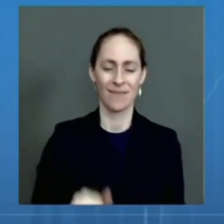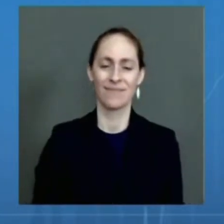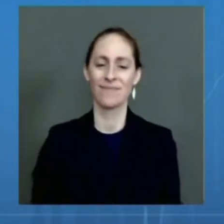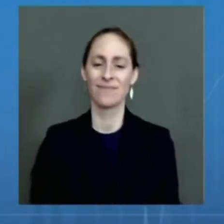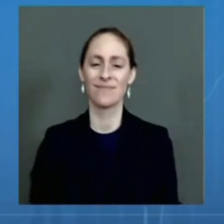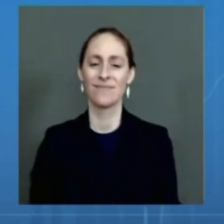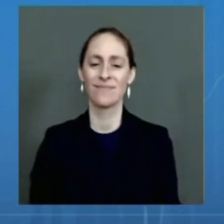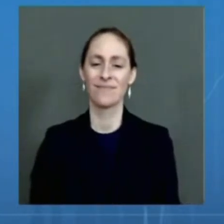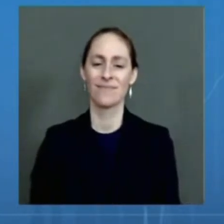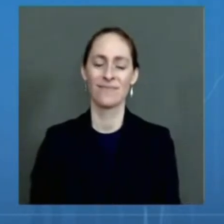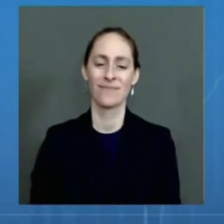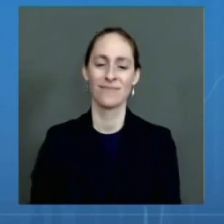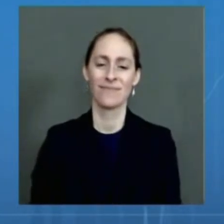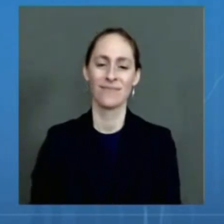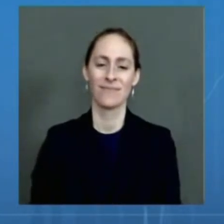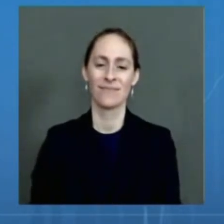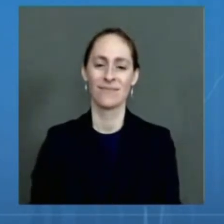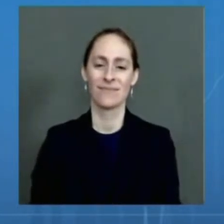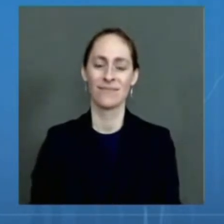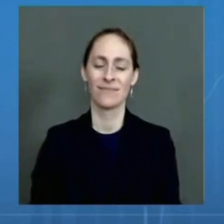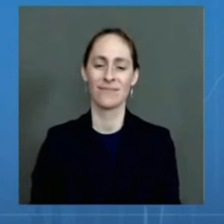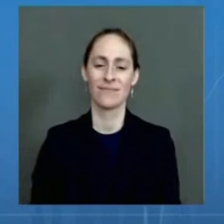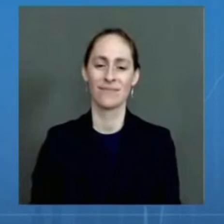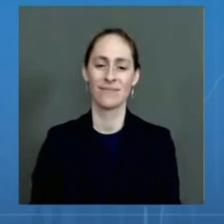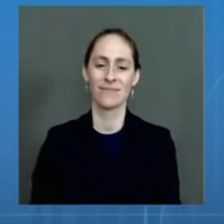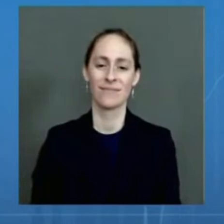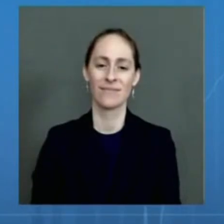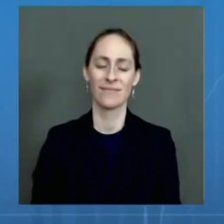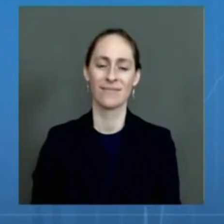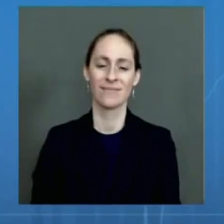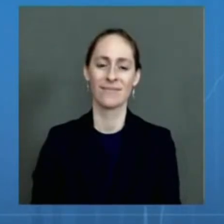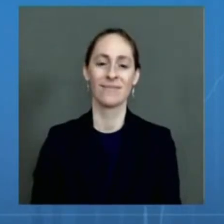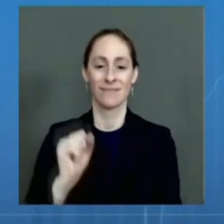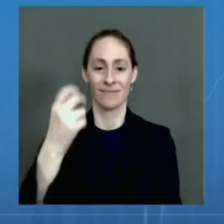VACCINE AND LOOK AT THE WEEKS